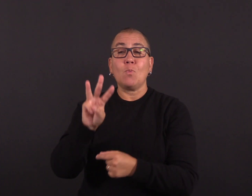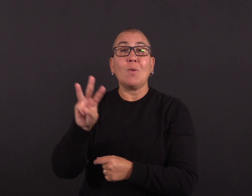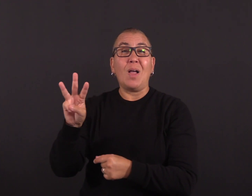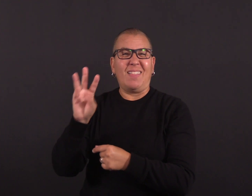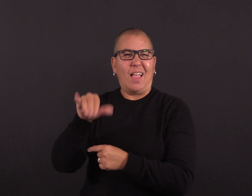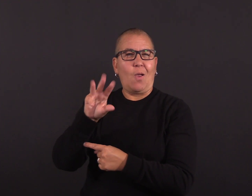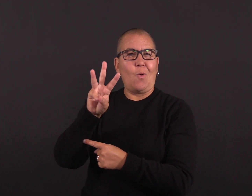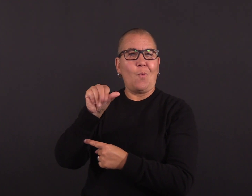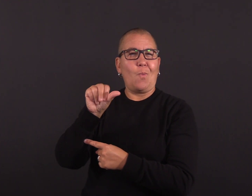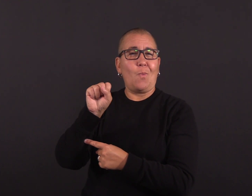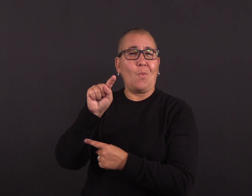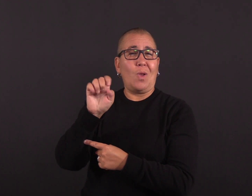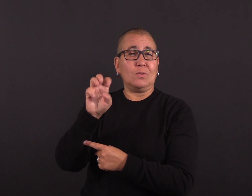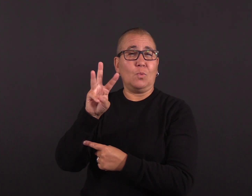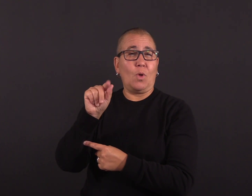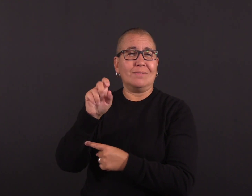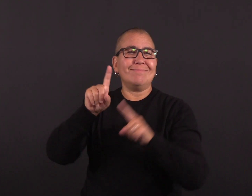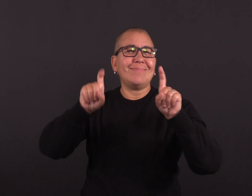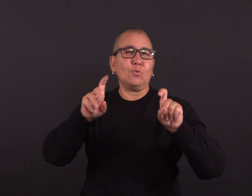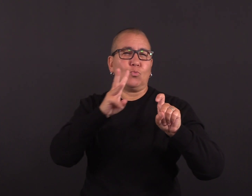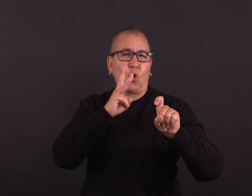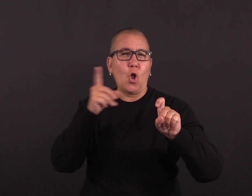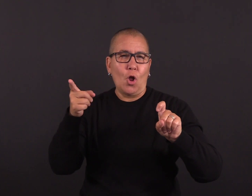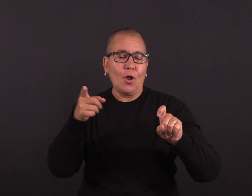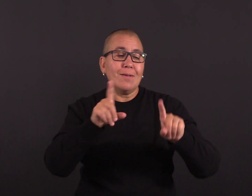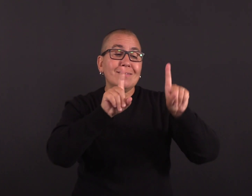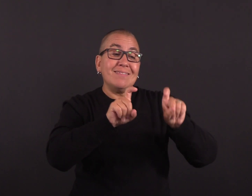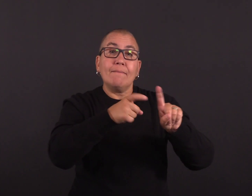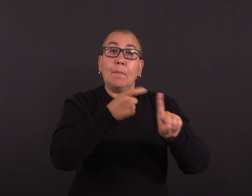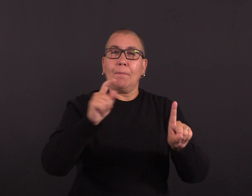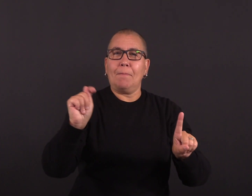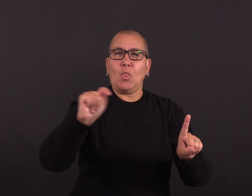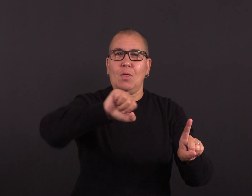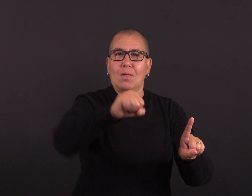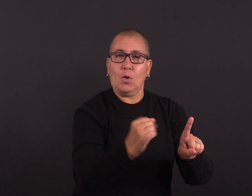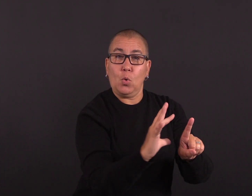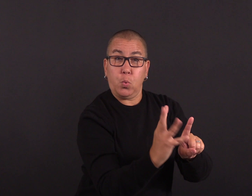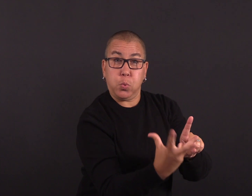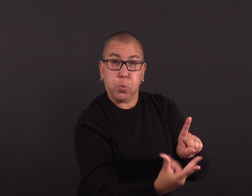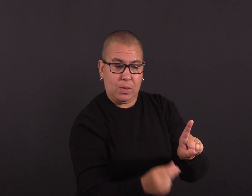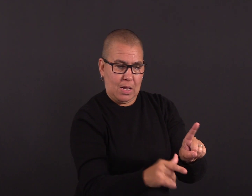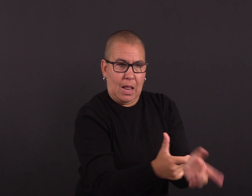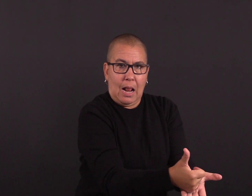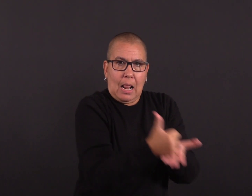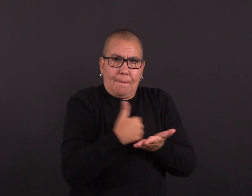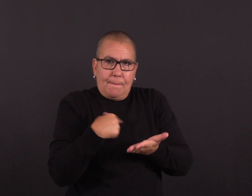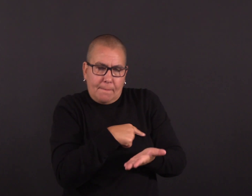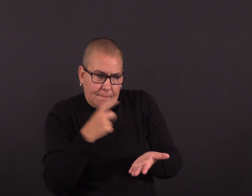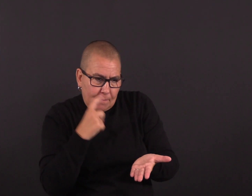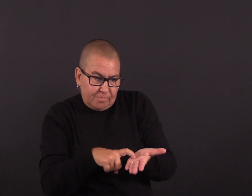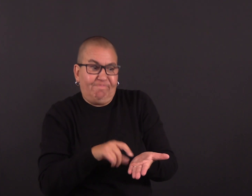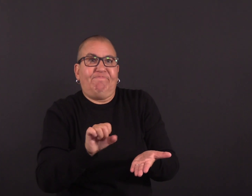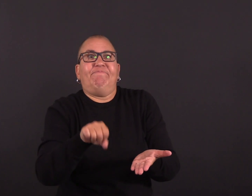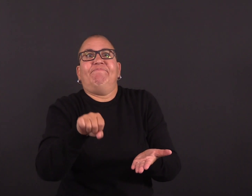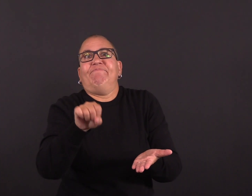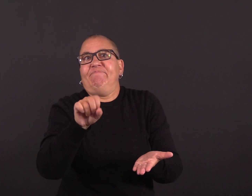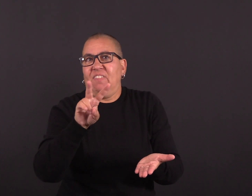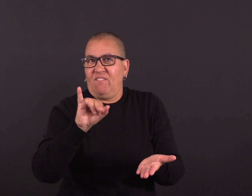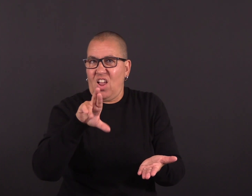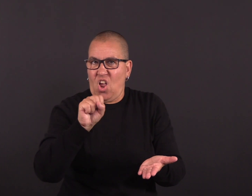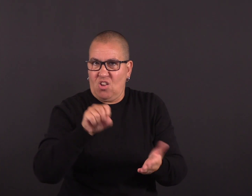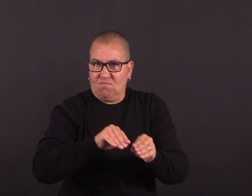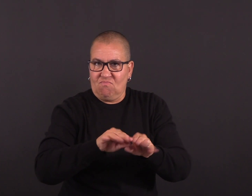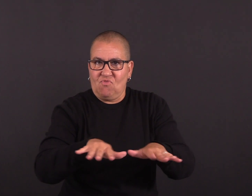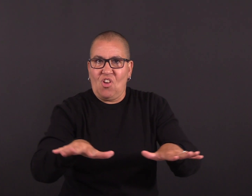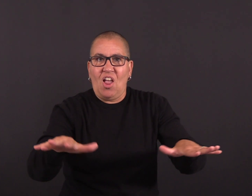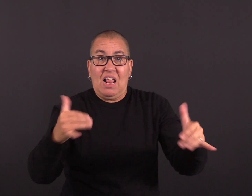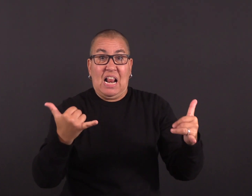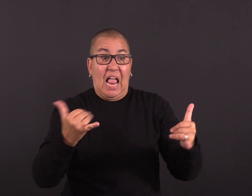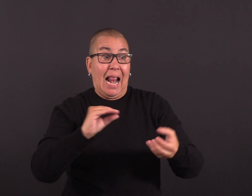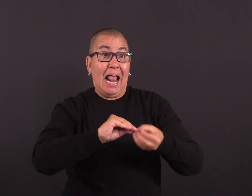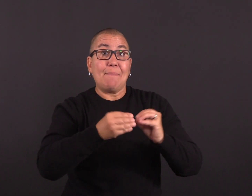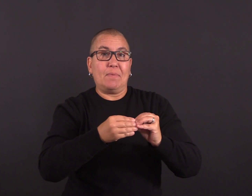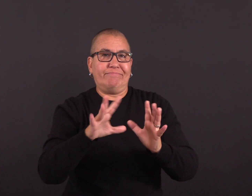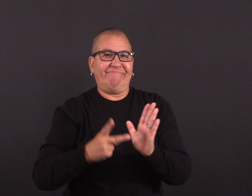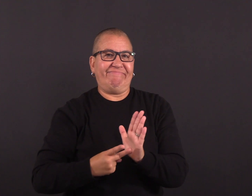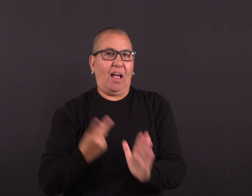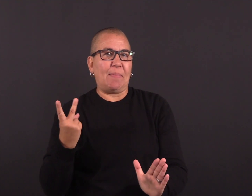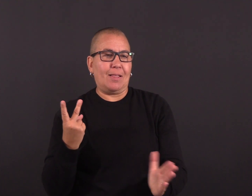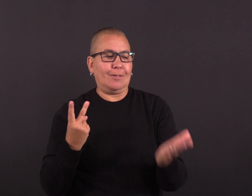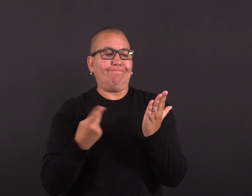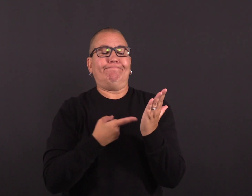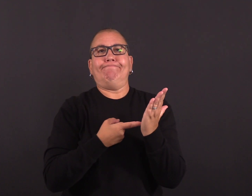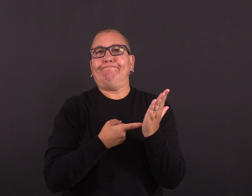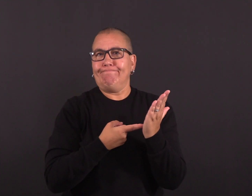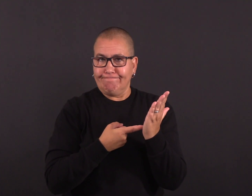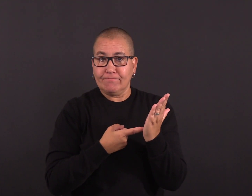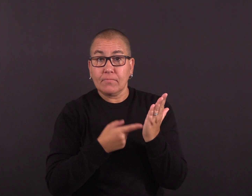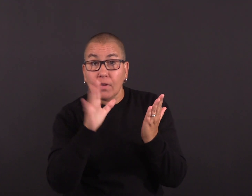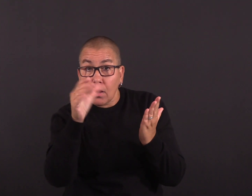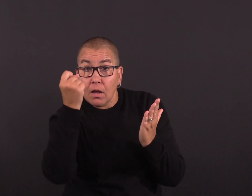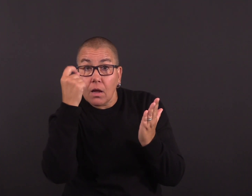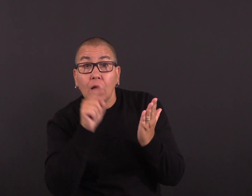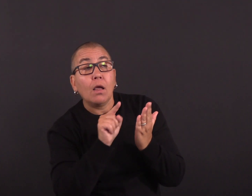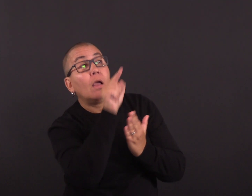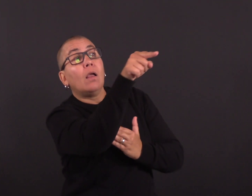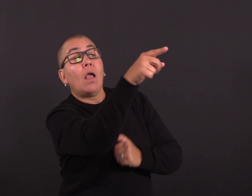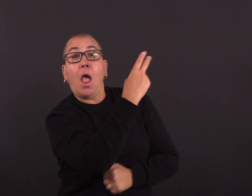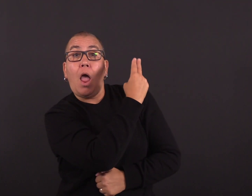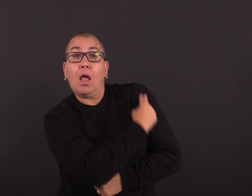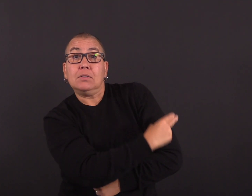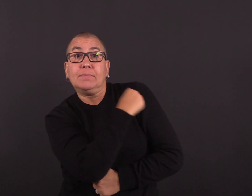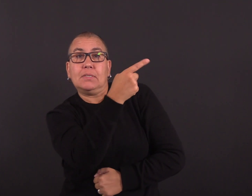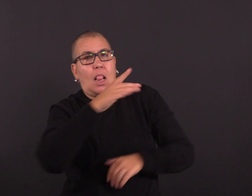probably twice as risky. If you’re trying to be careful, it’s time to whip out the mask again.”